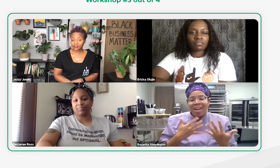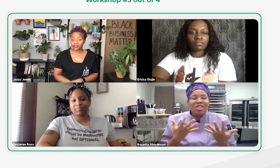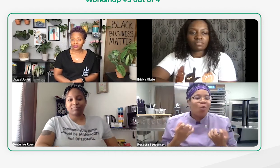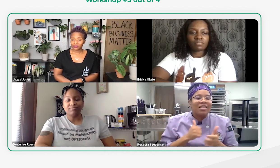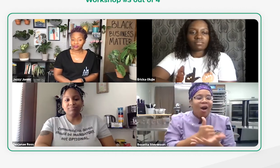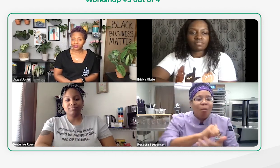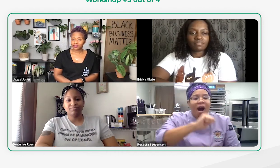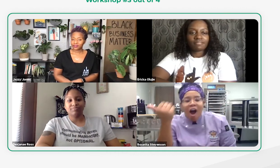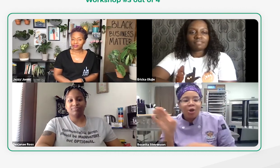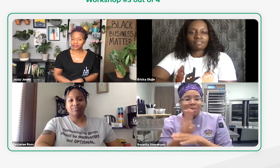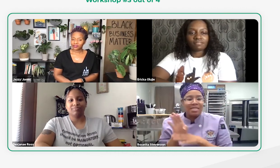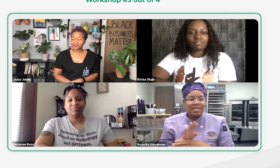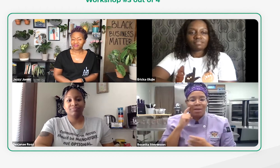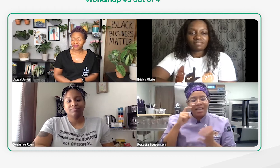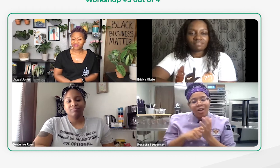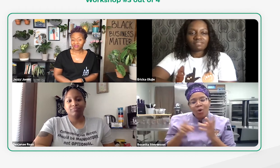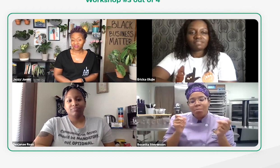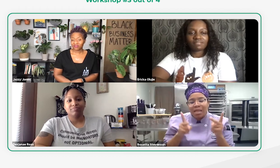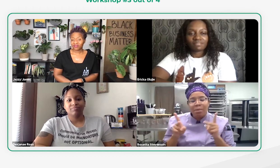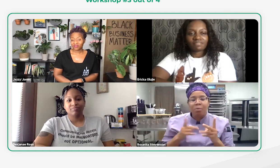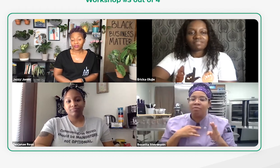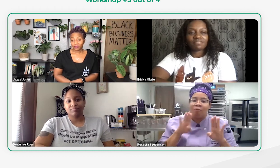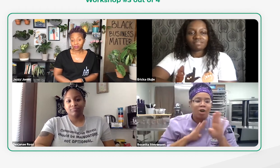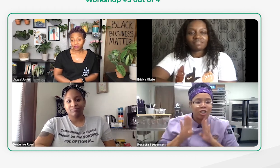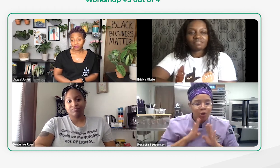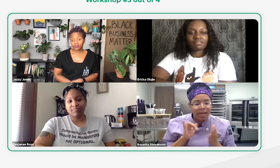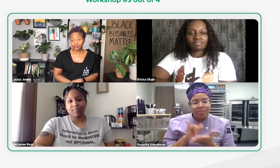I kept going with running the business, but I wanted to help other businesses get off to a great